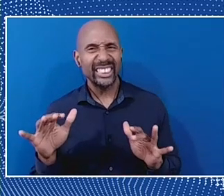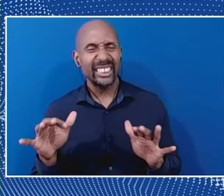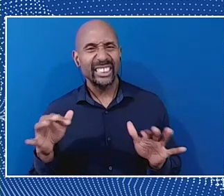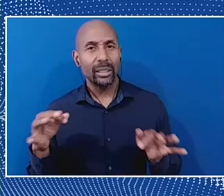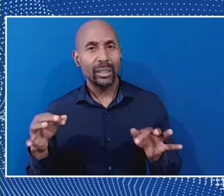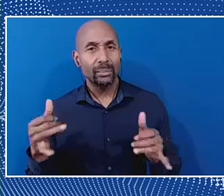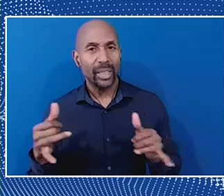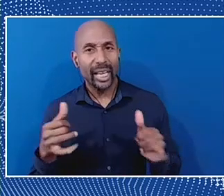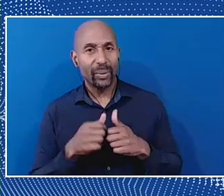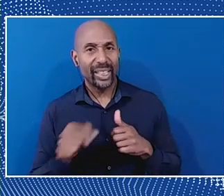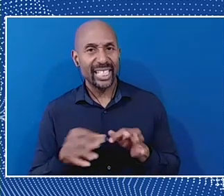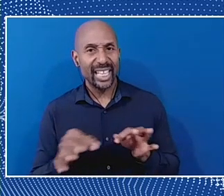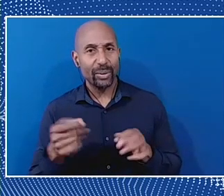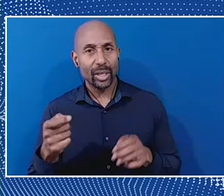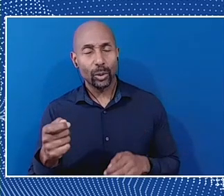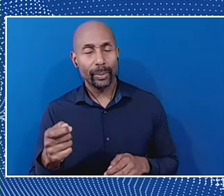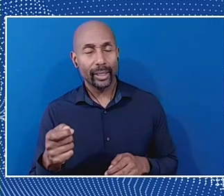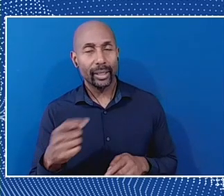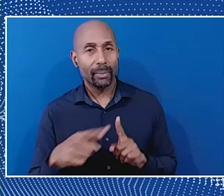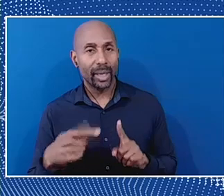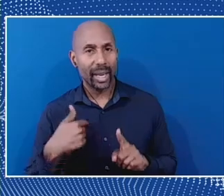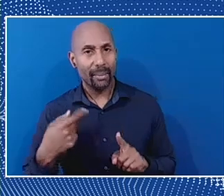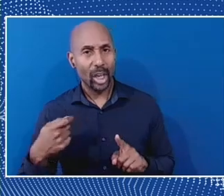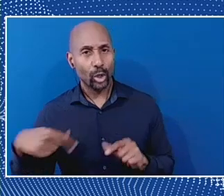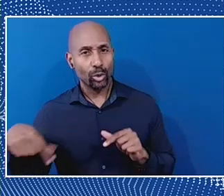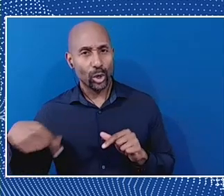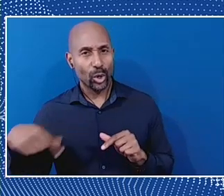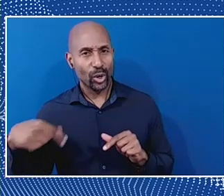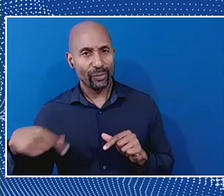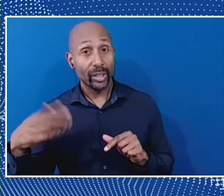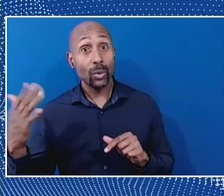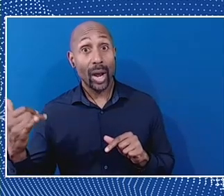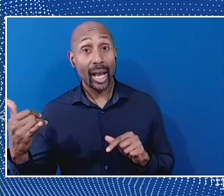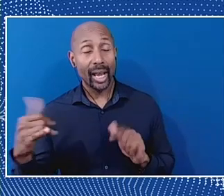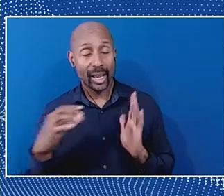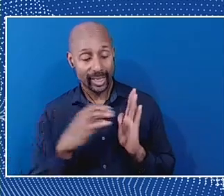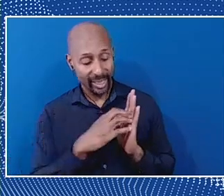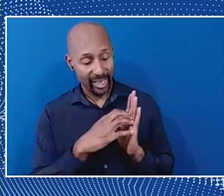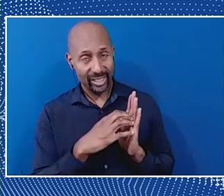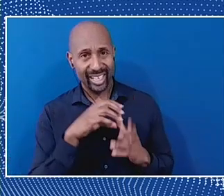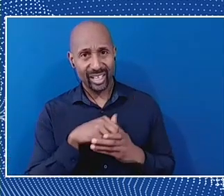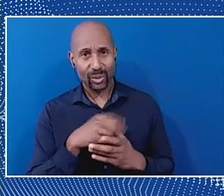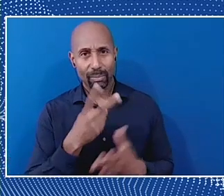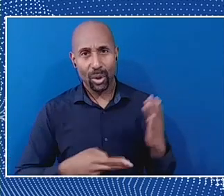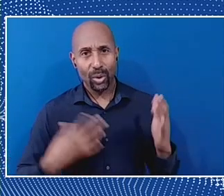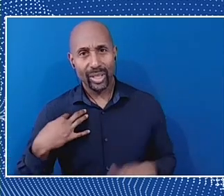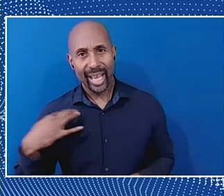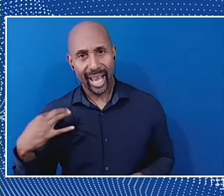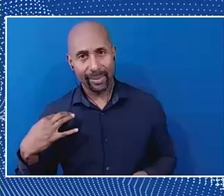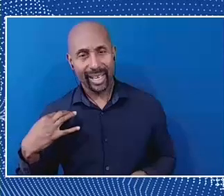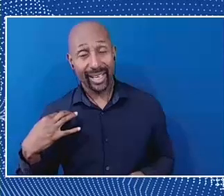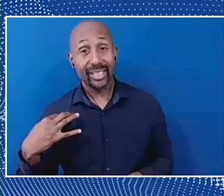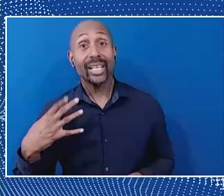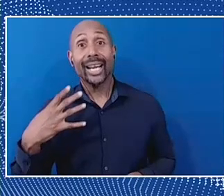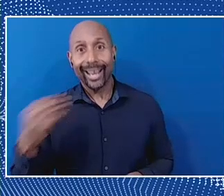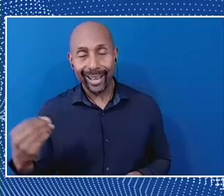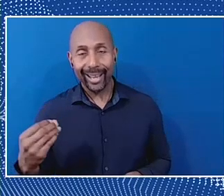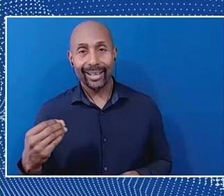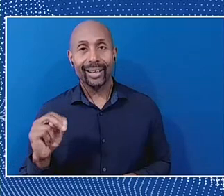intended to include both application-based and non application-based waivers, but it